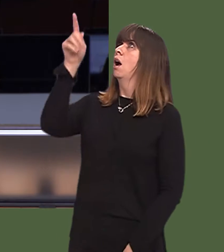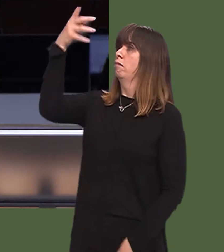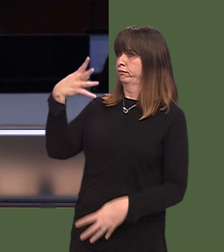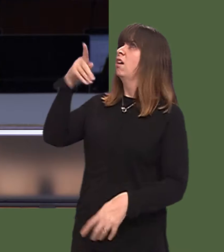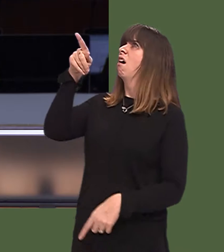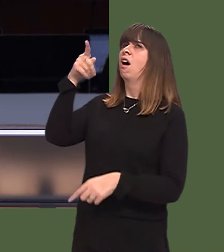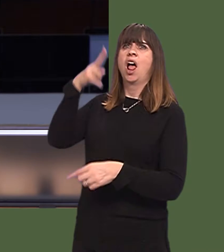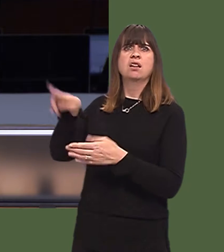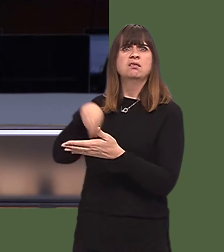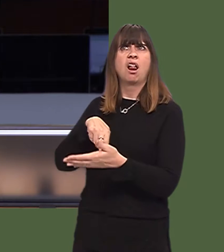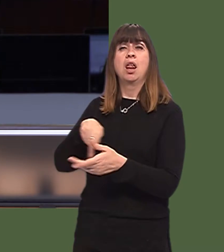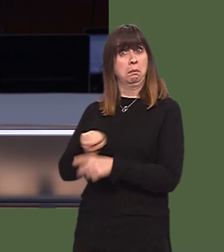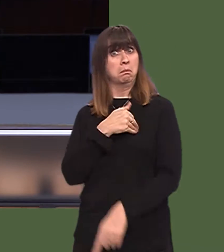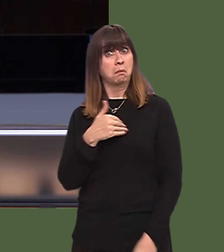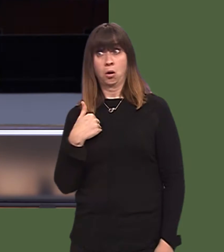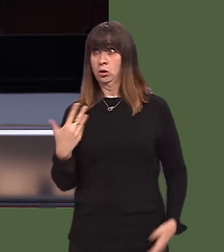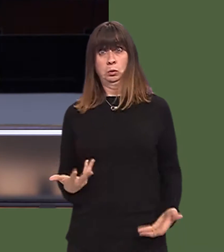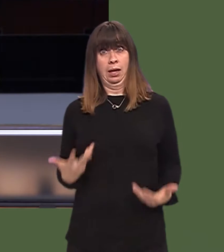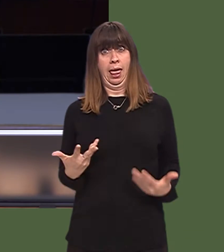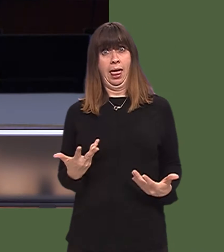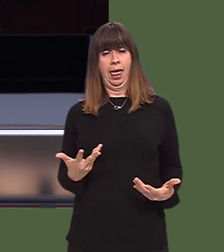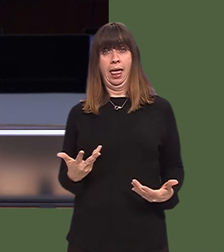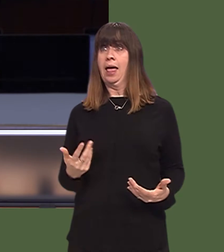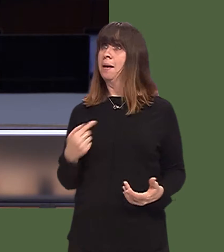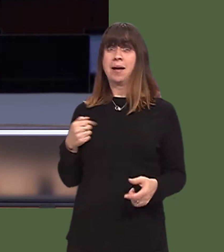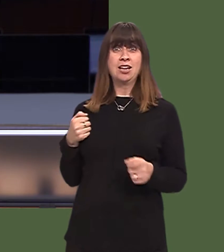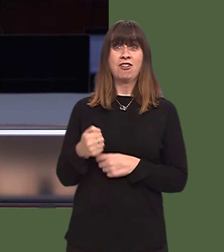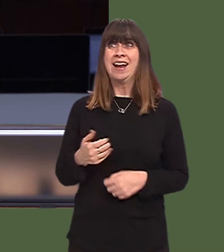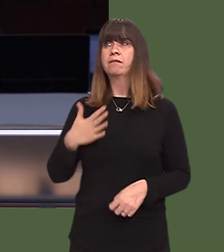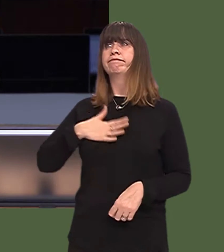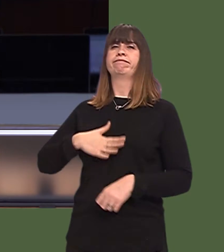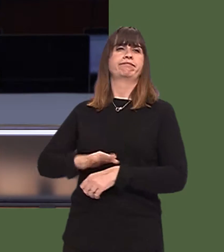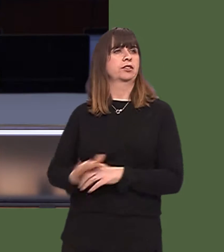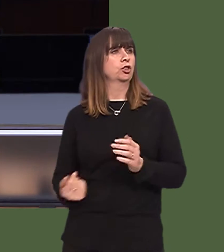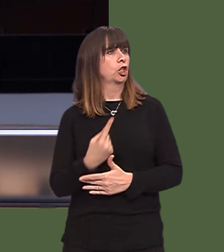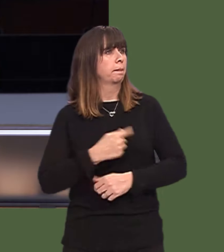In fact, there was a delay to my train coming to work this morning. Itís a daily occurrence.